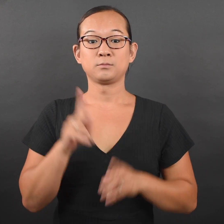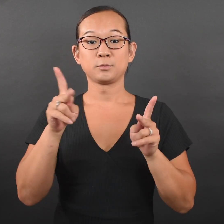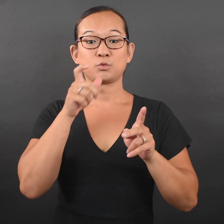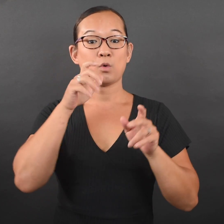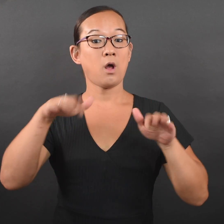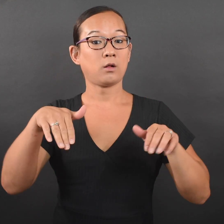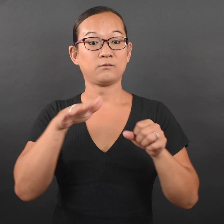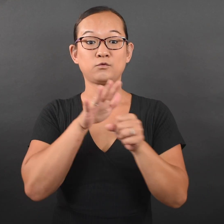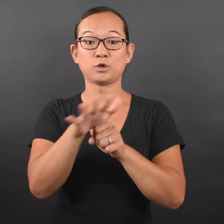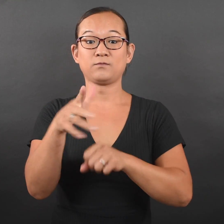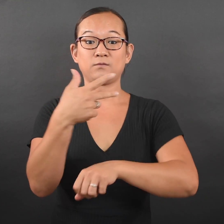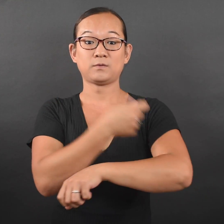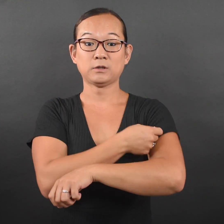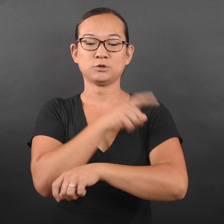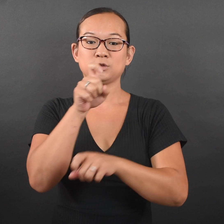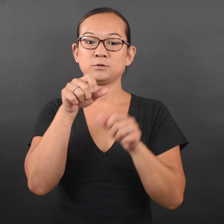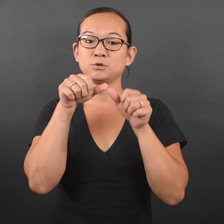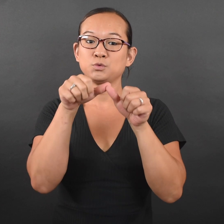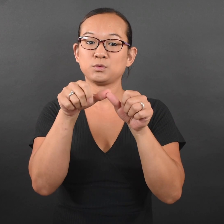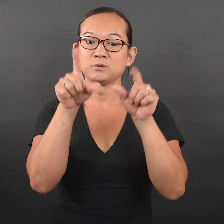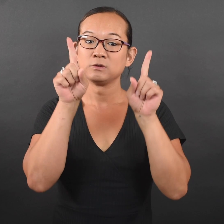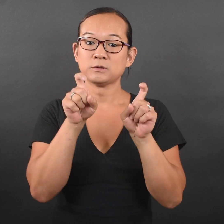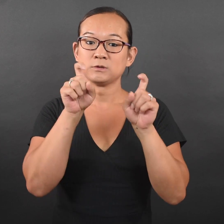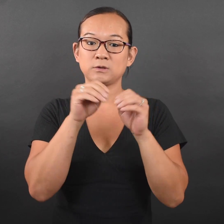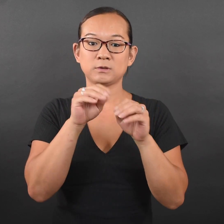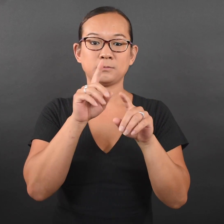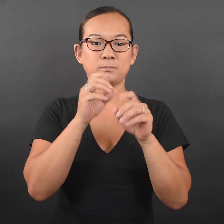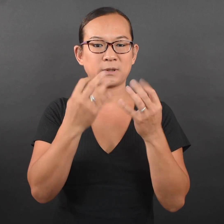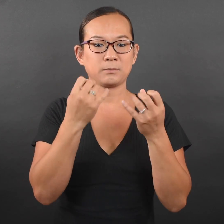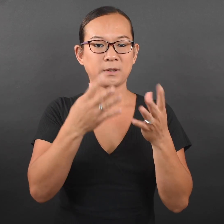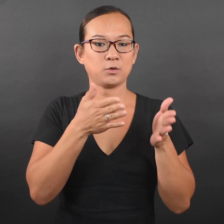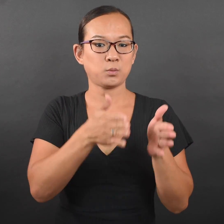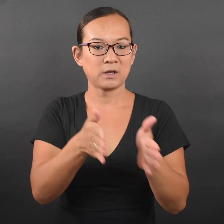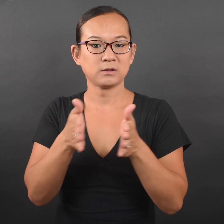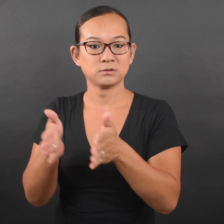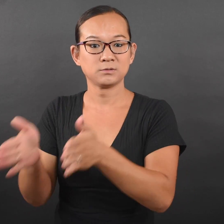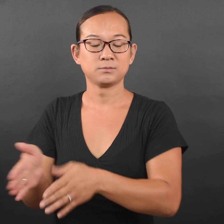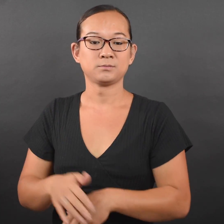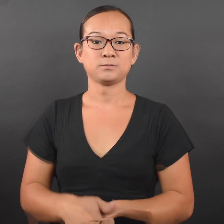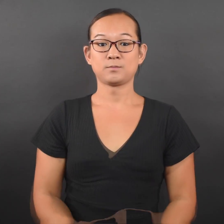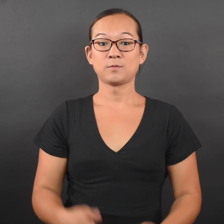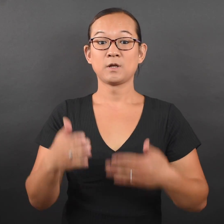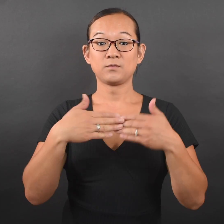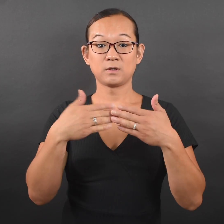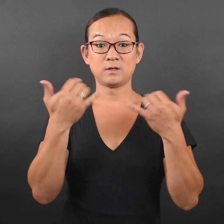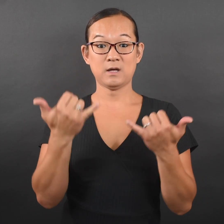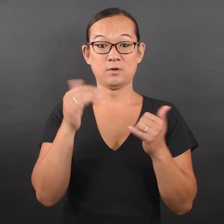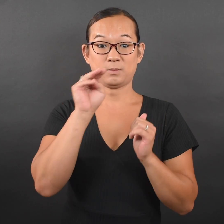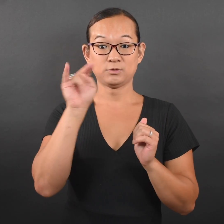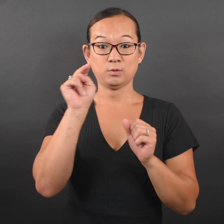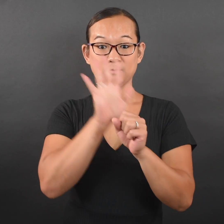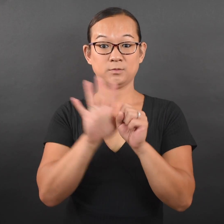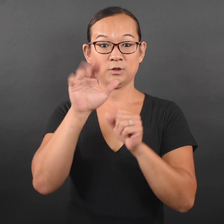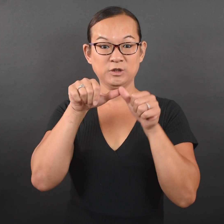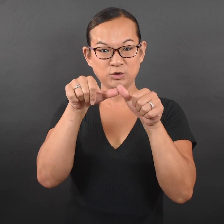People who are not fully vaccinated need to continue testing in many instances. Even as Minnesotans continue to